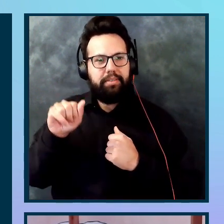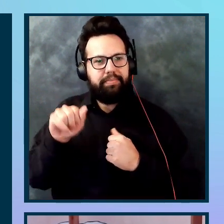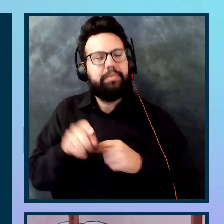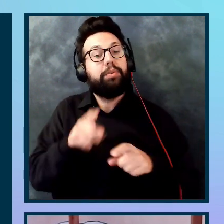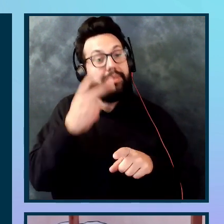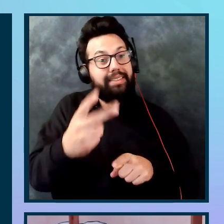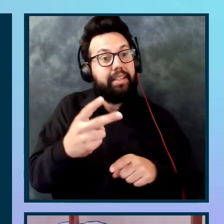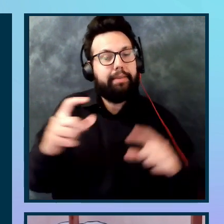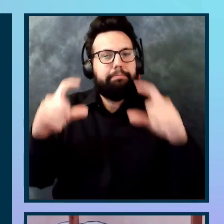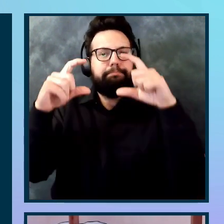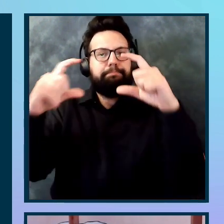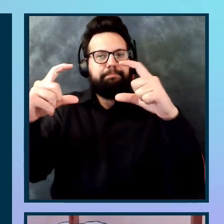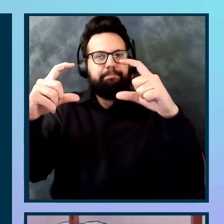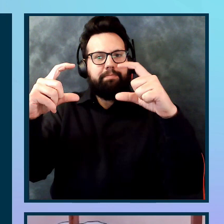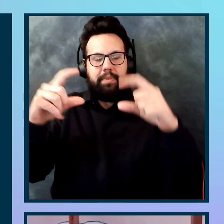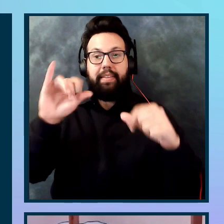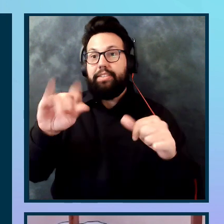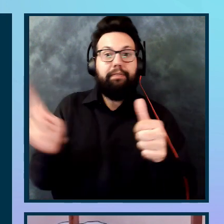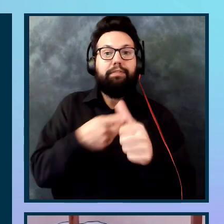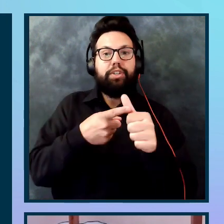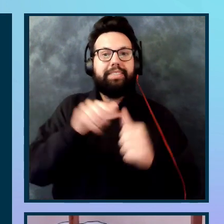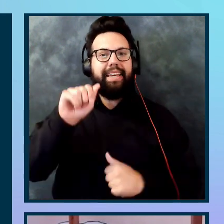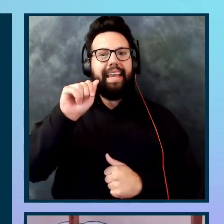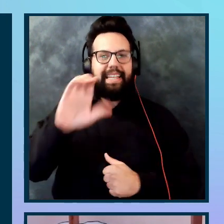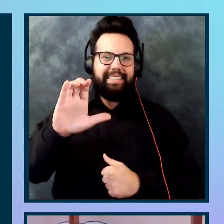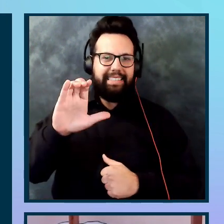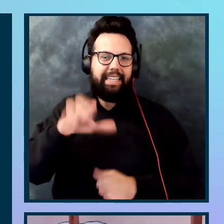This is the first AC in a story that we might have to implement this design.